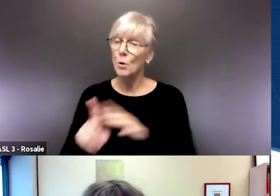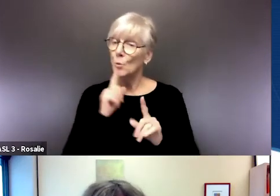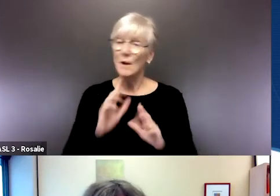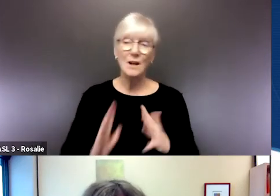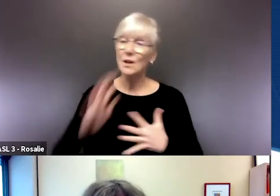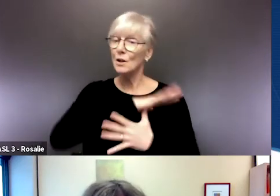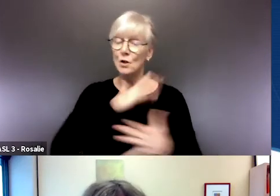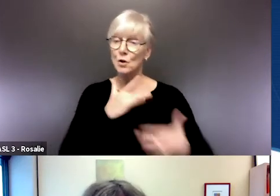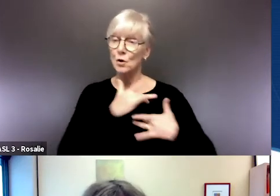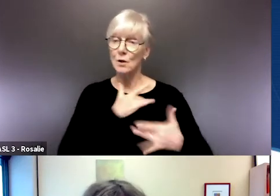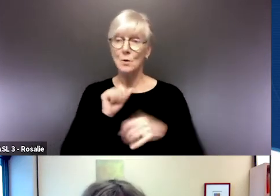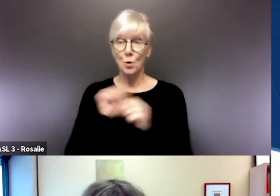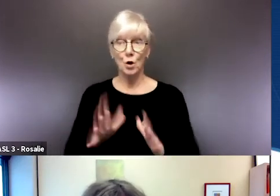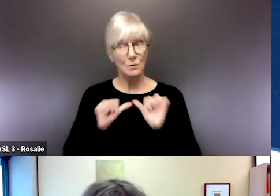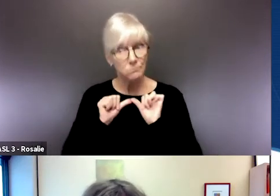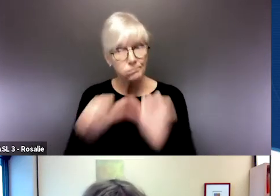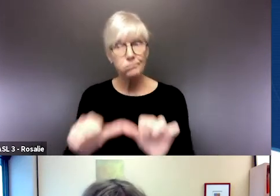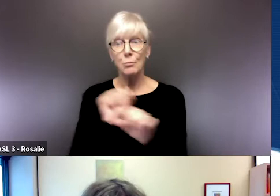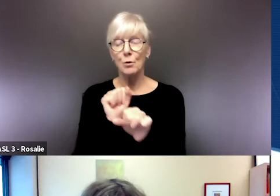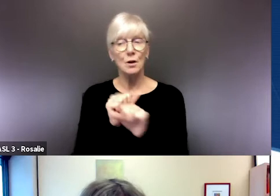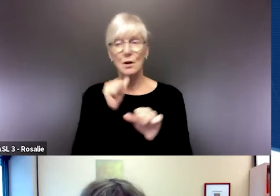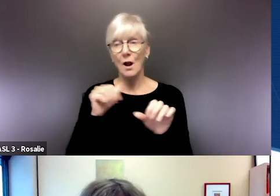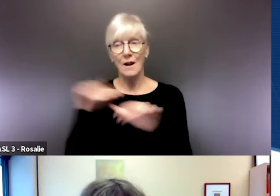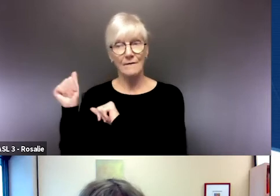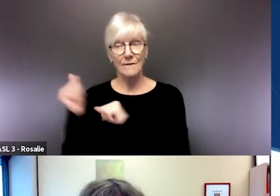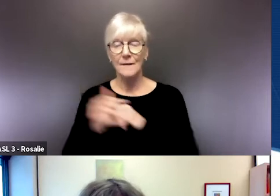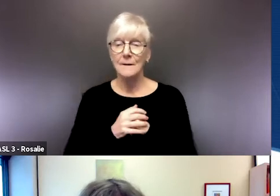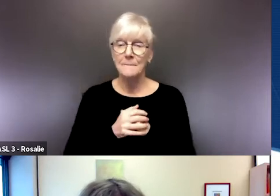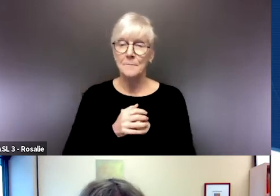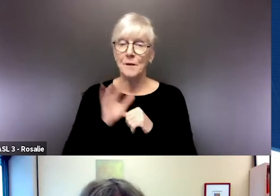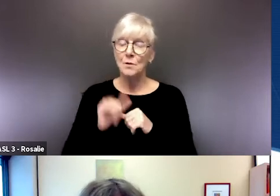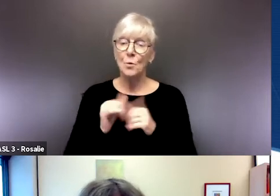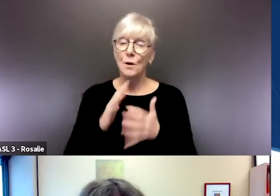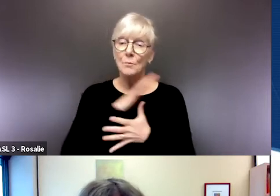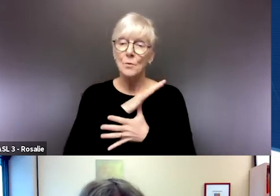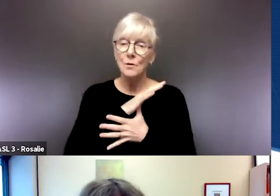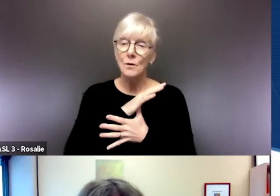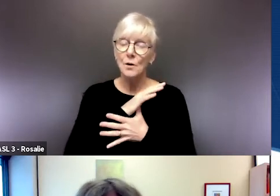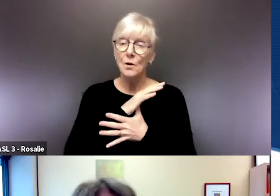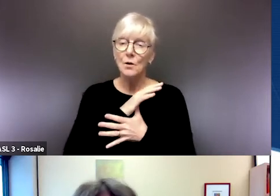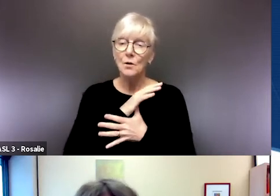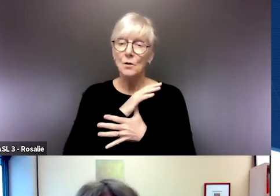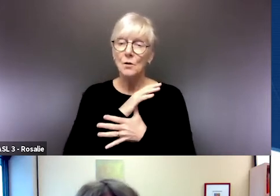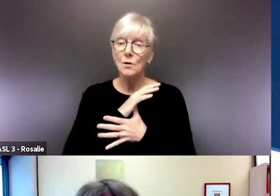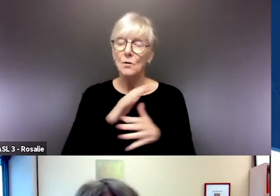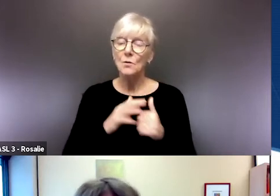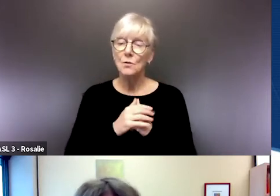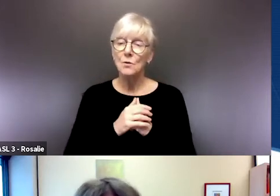The ultimate goal of this approach is to ensure the shift from rehabilitation to prevention